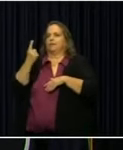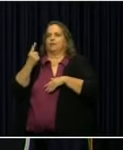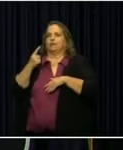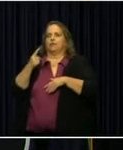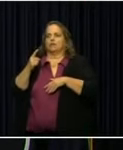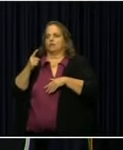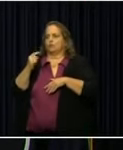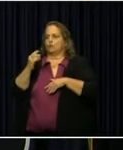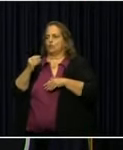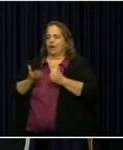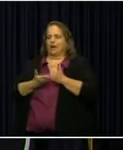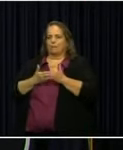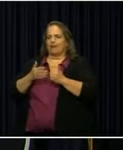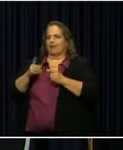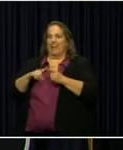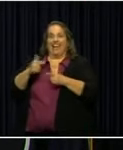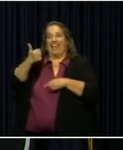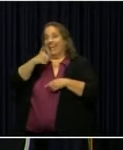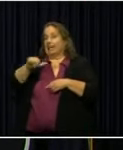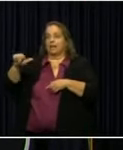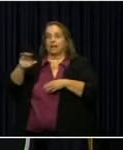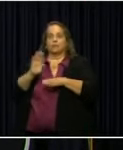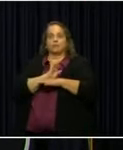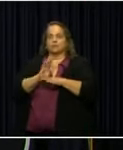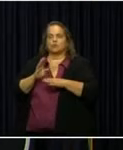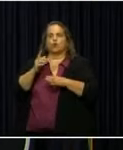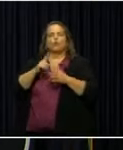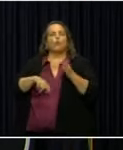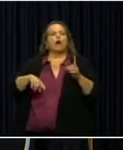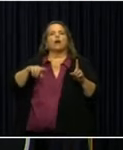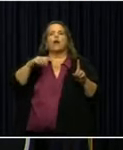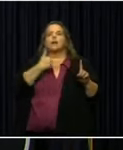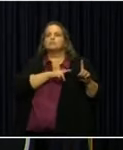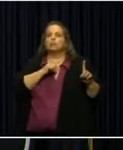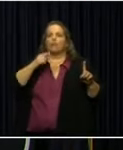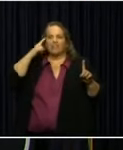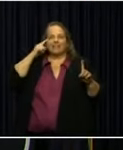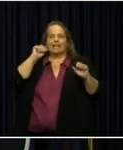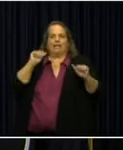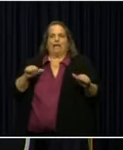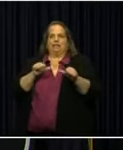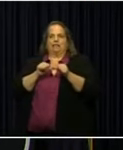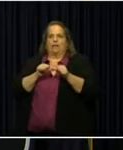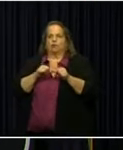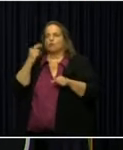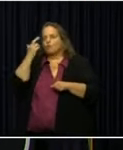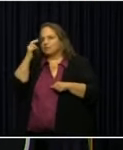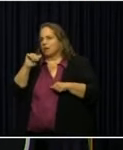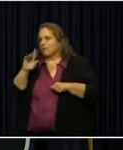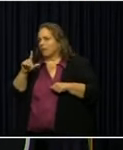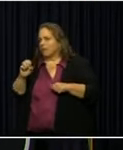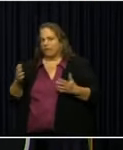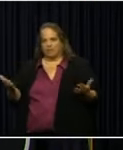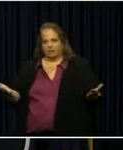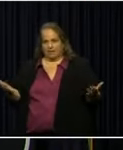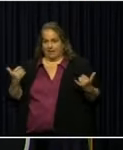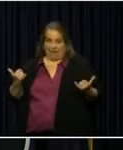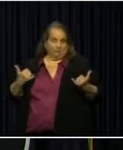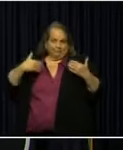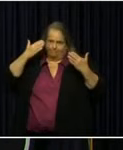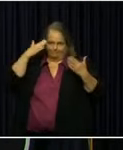QUINN SHOWING NOT TO BE AS